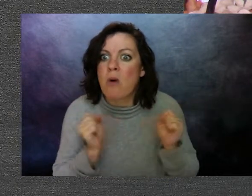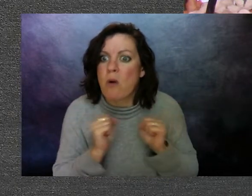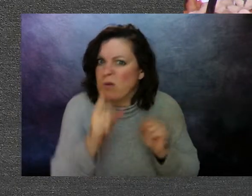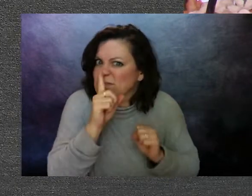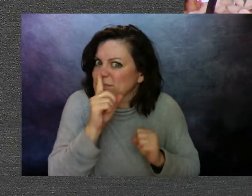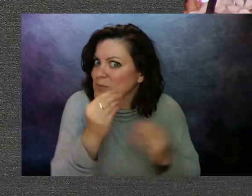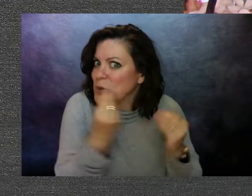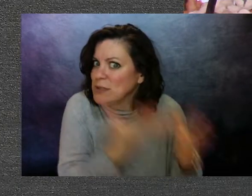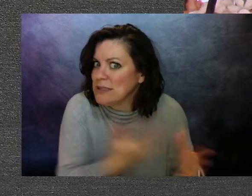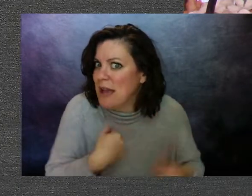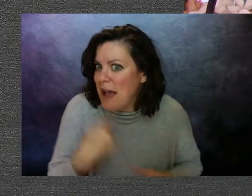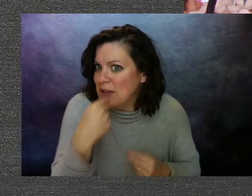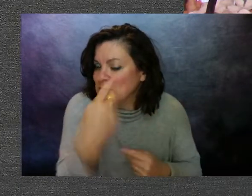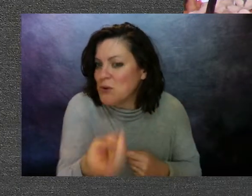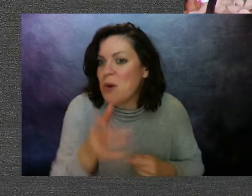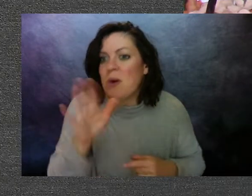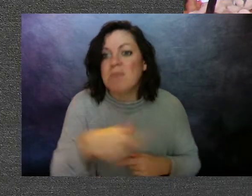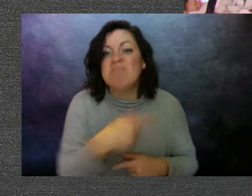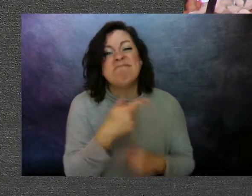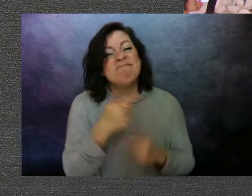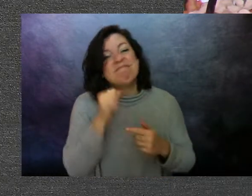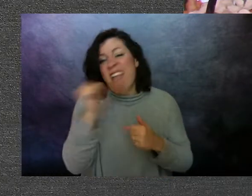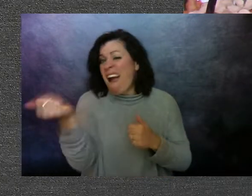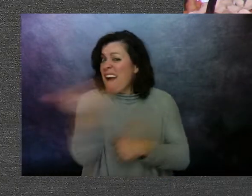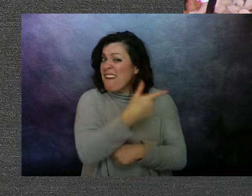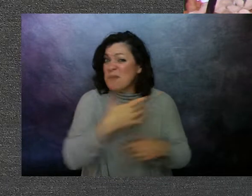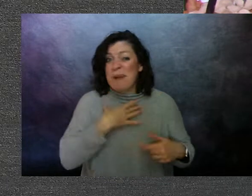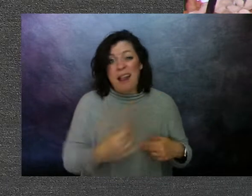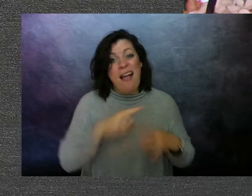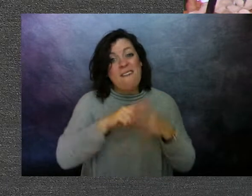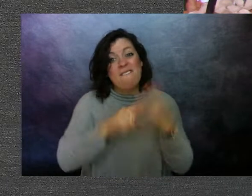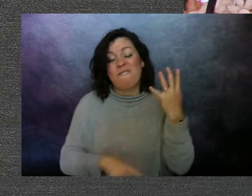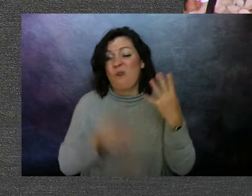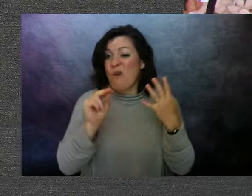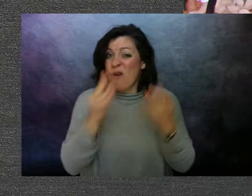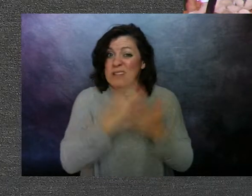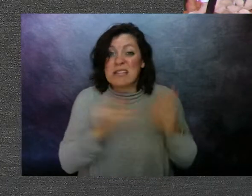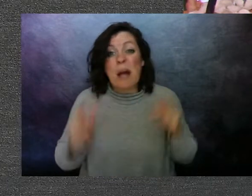But, not everyone likes all the four seasons. So, what we are going to do is we are gonna play